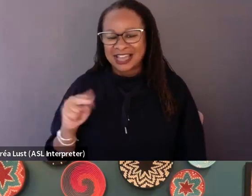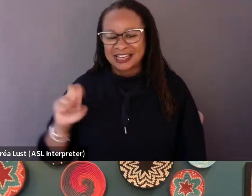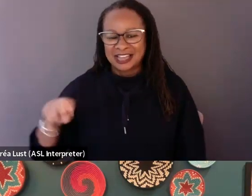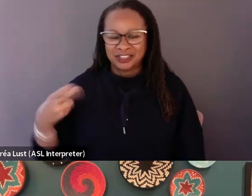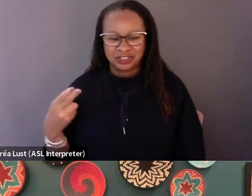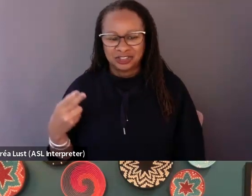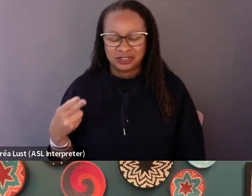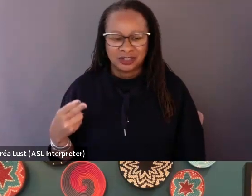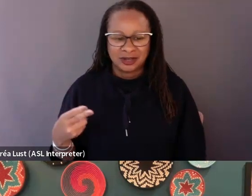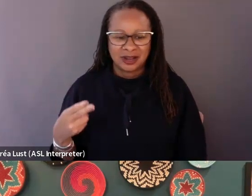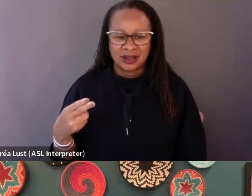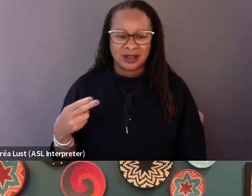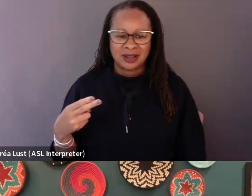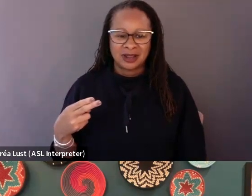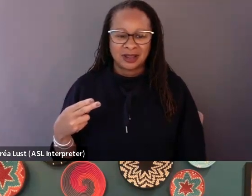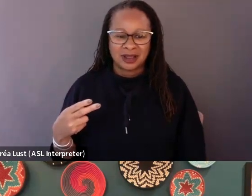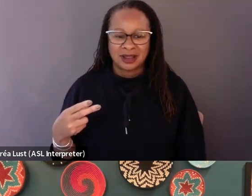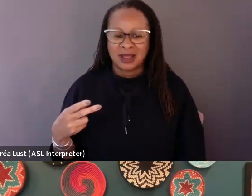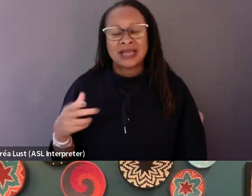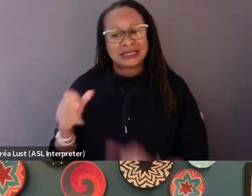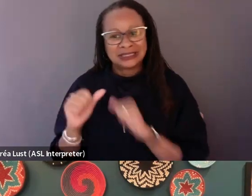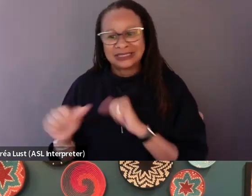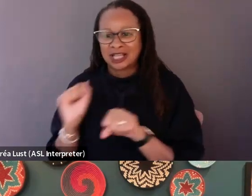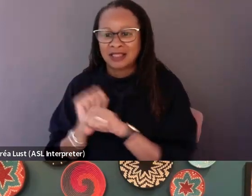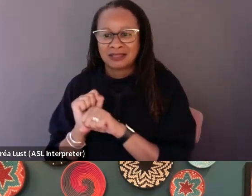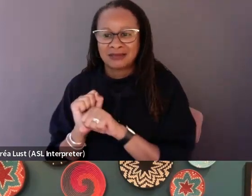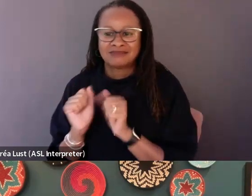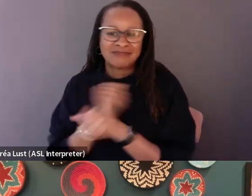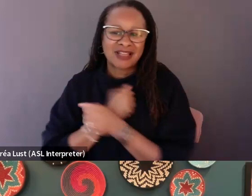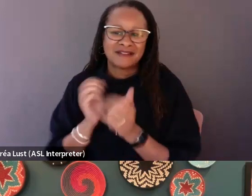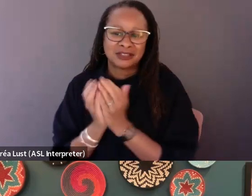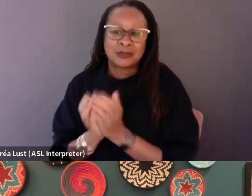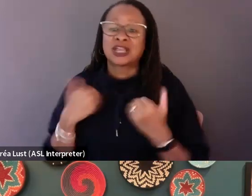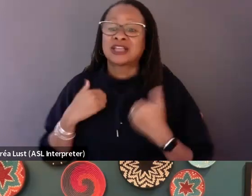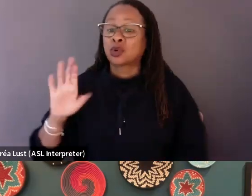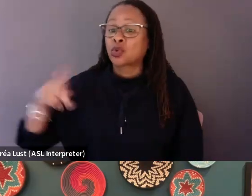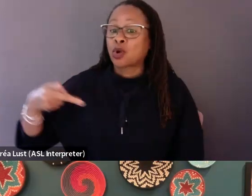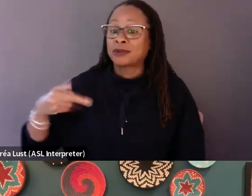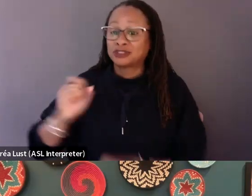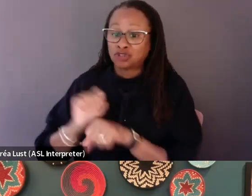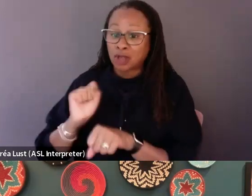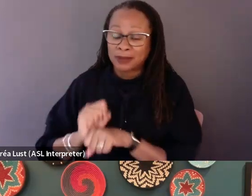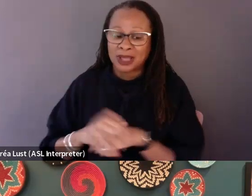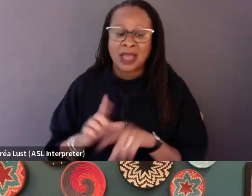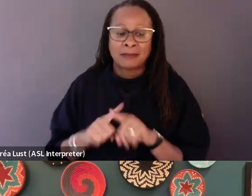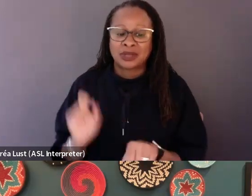Ganesh actually sold off his boats and he's working with the corporate, he has a corporate job now. But he works in the fishing industry.